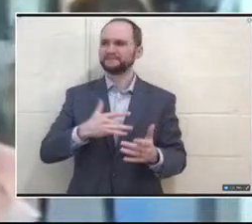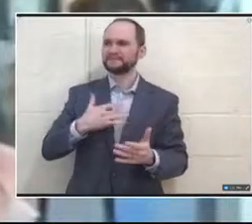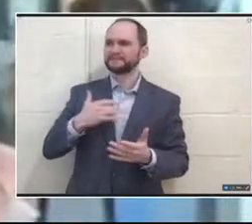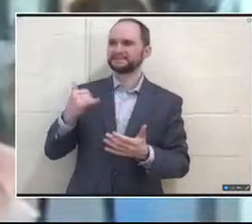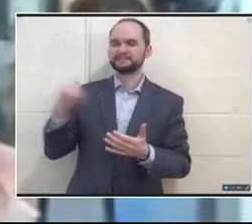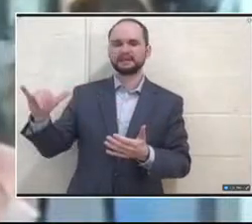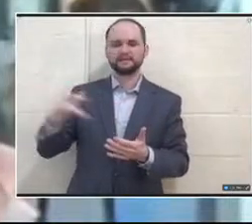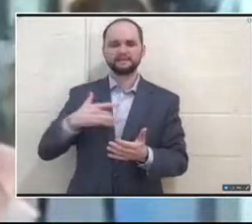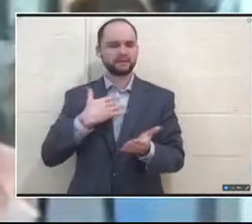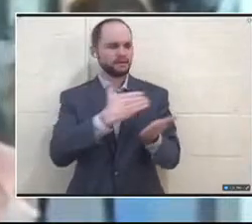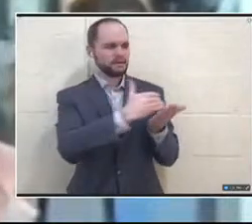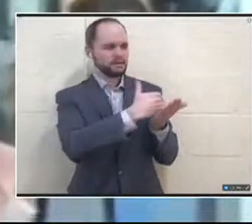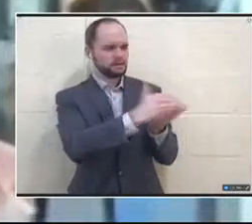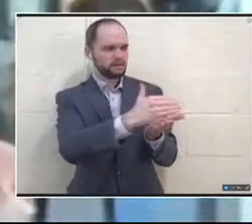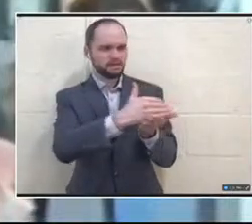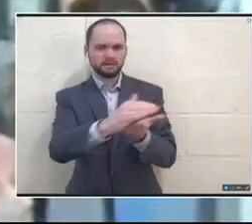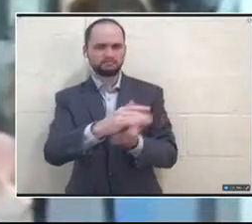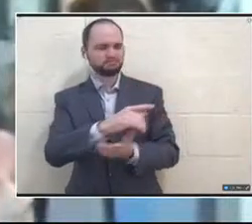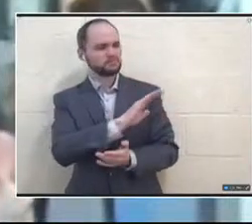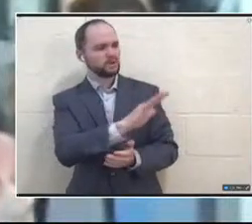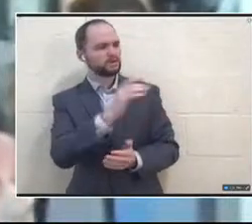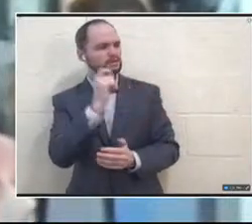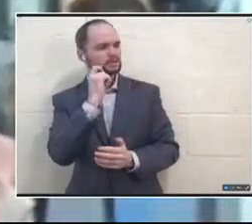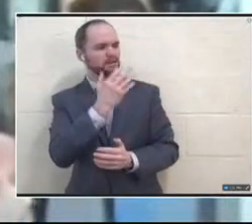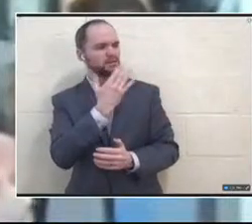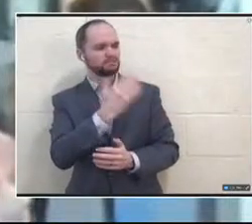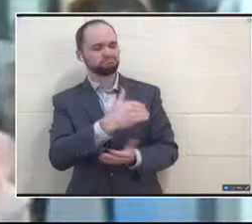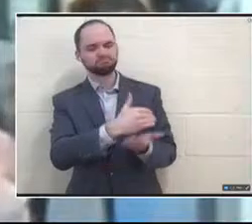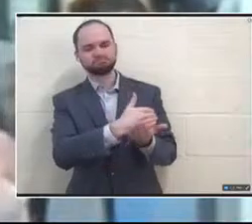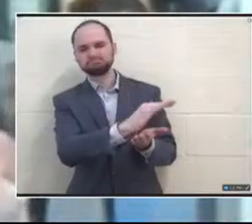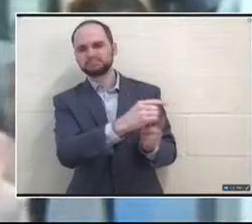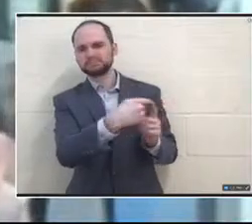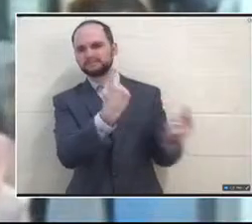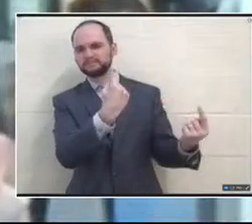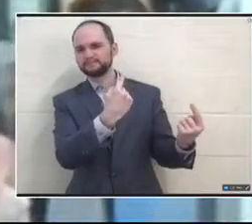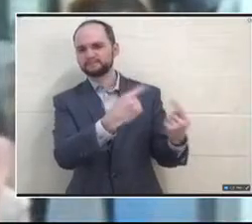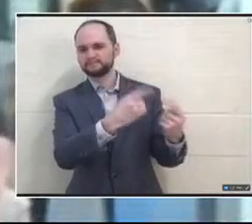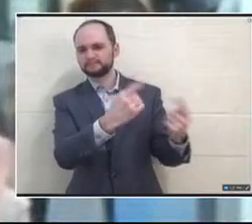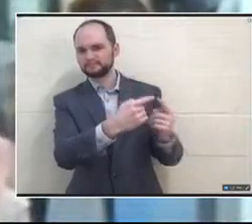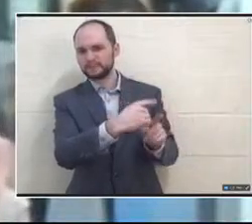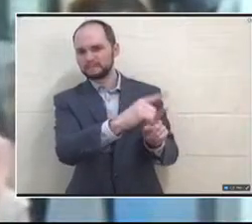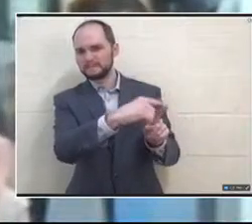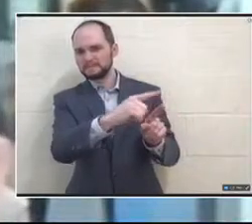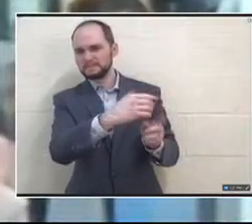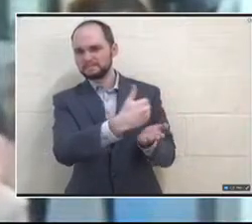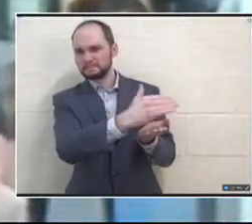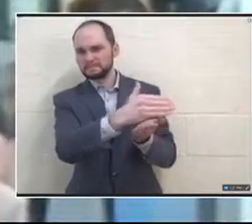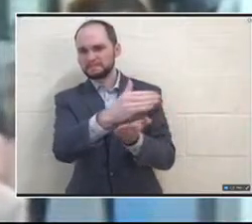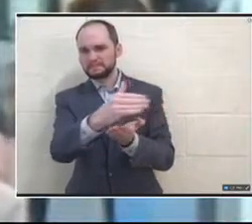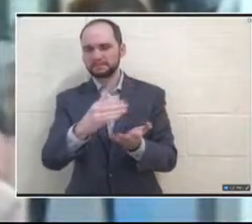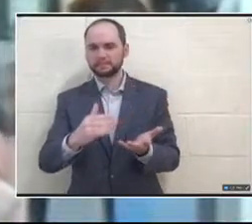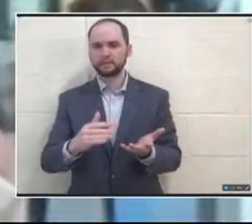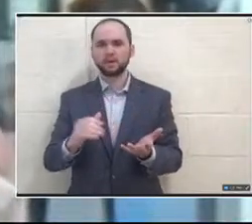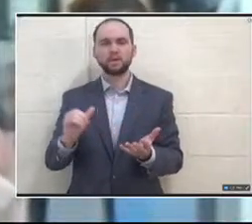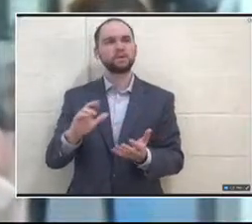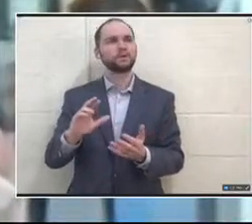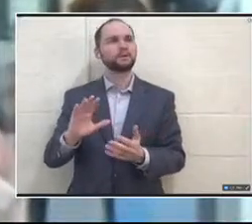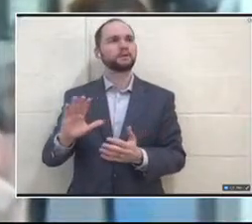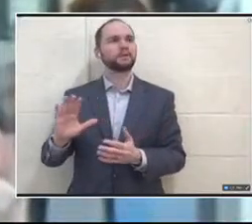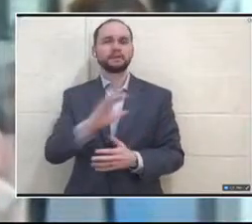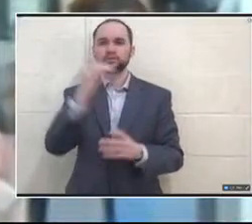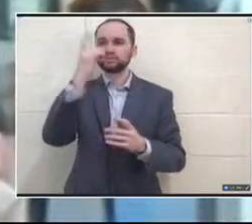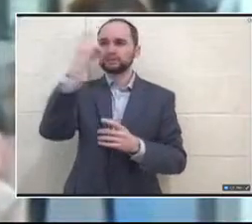of the color of their skin. For the dreams they wanted to achieve as a person. As a human.